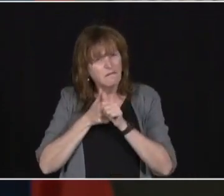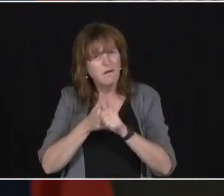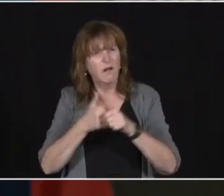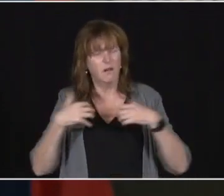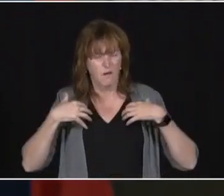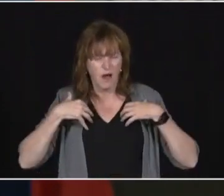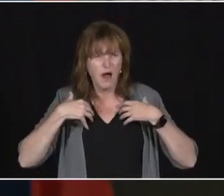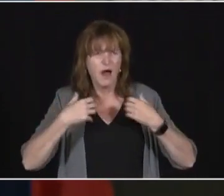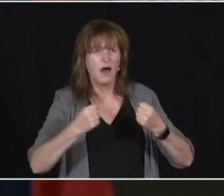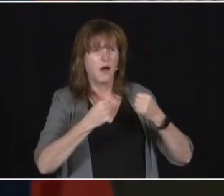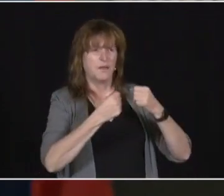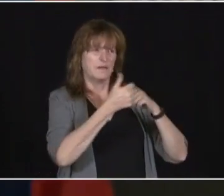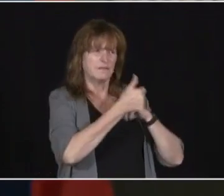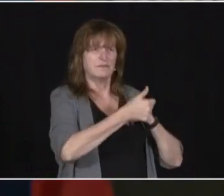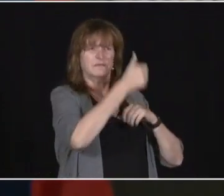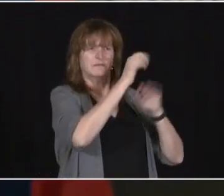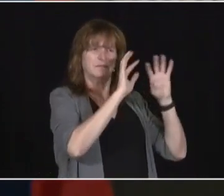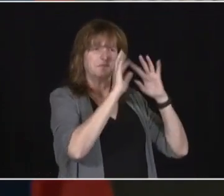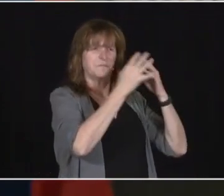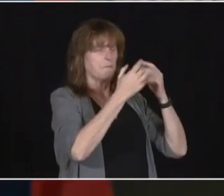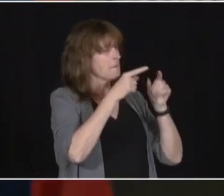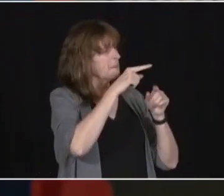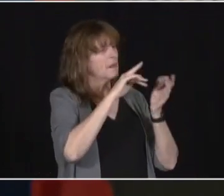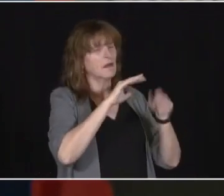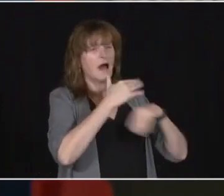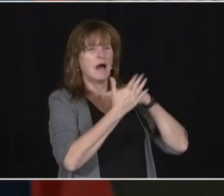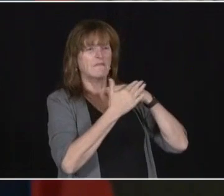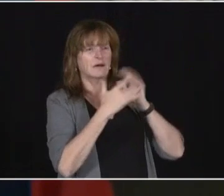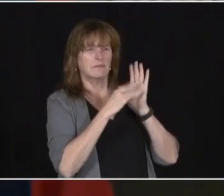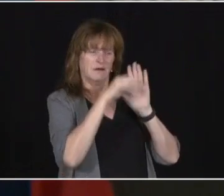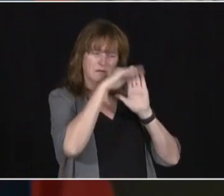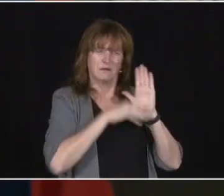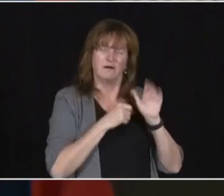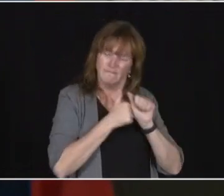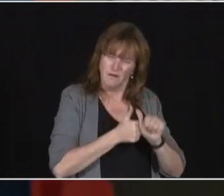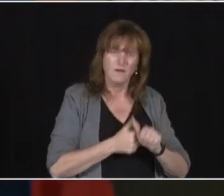medical officer that was put out there. Next question?